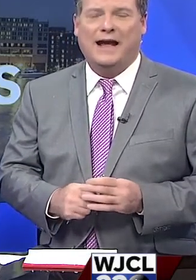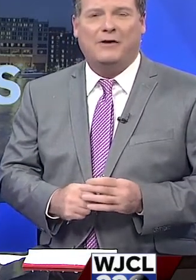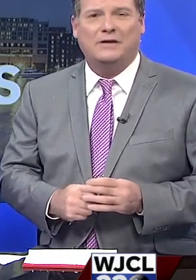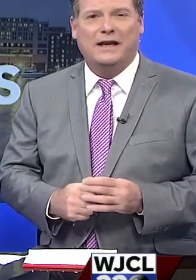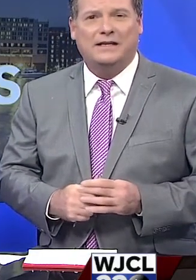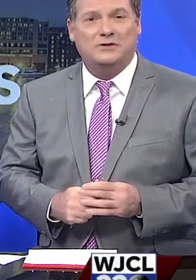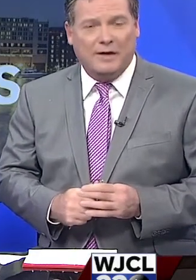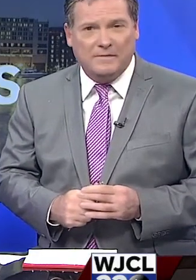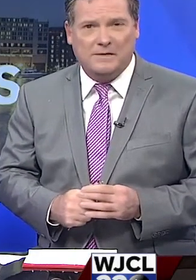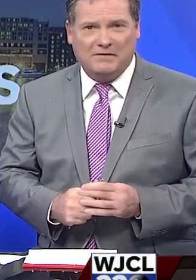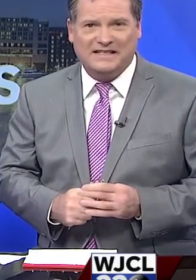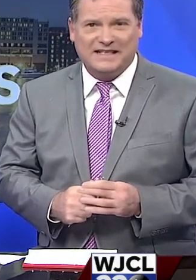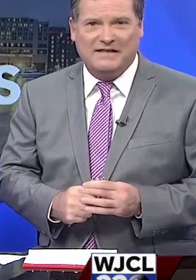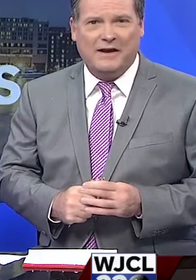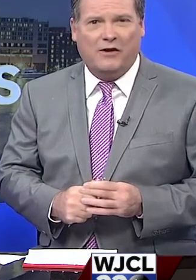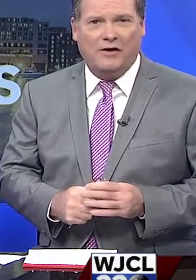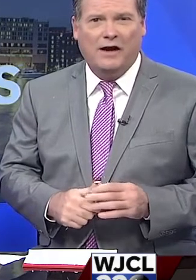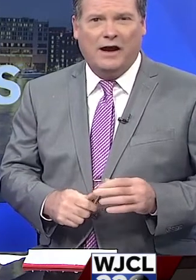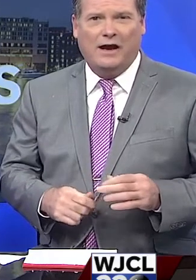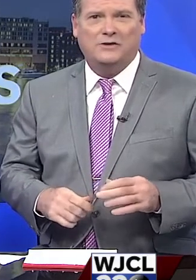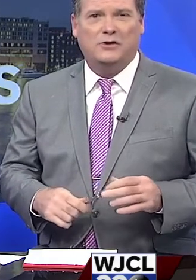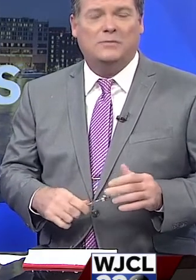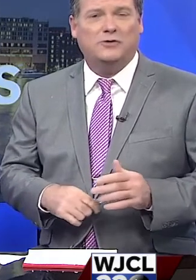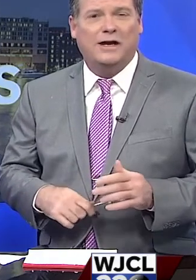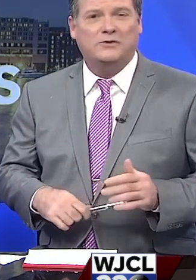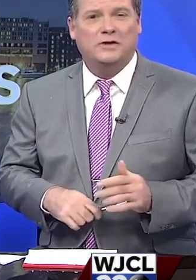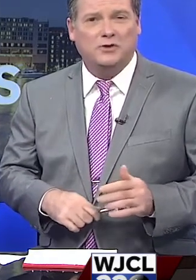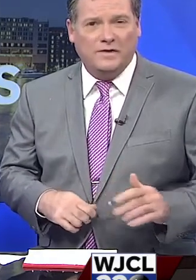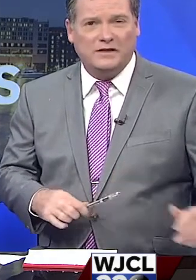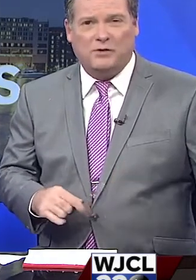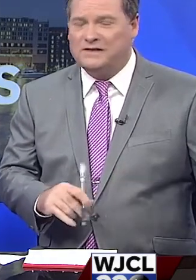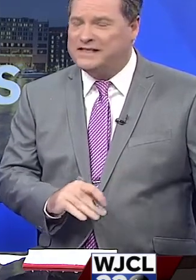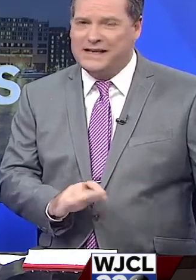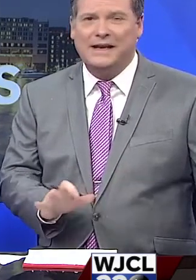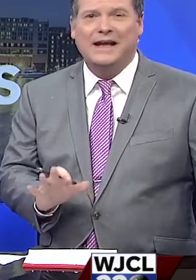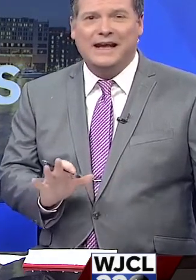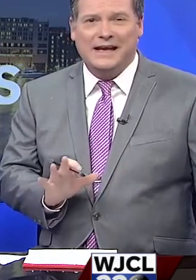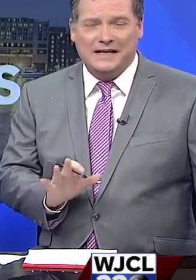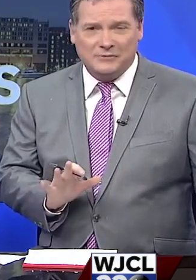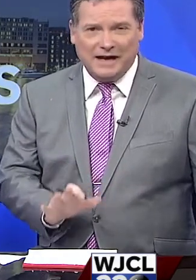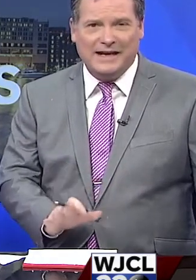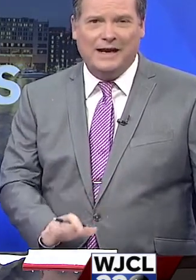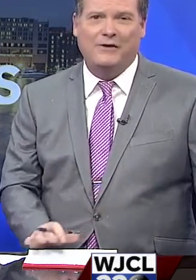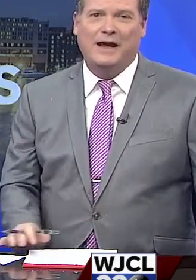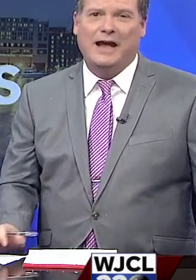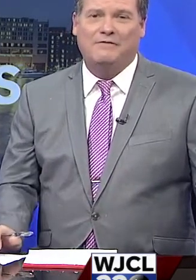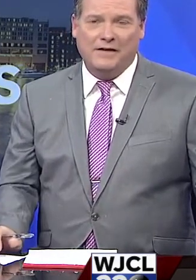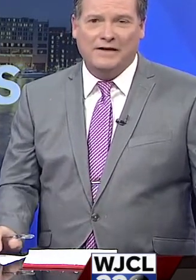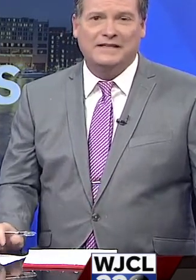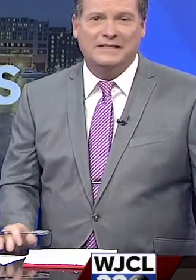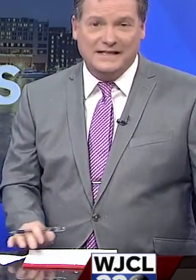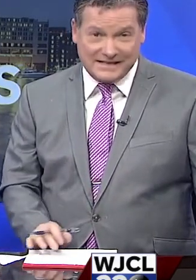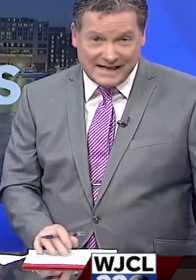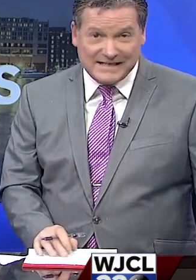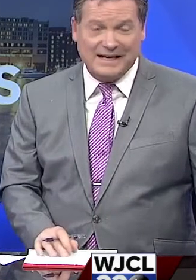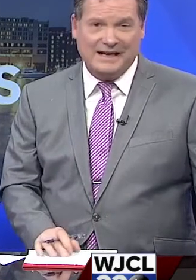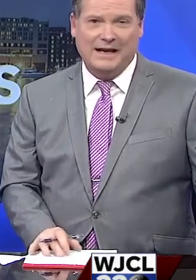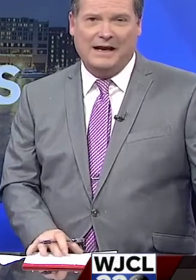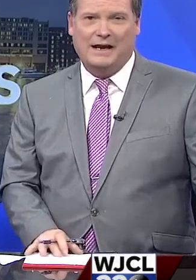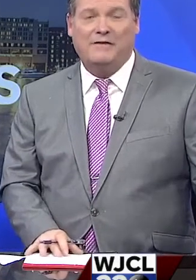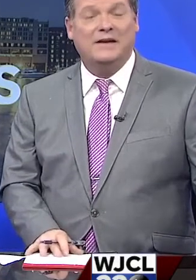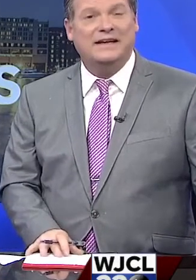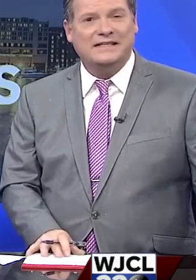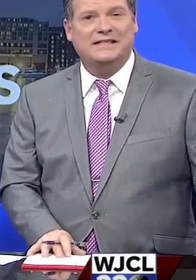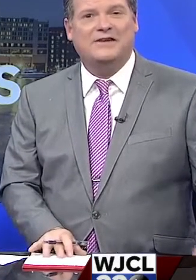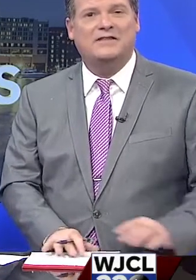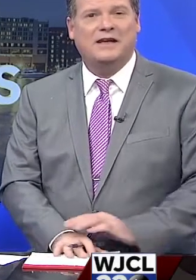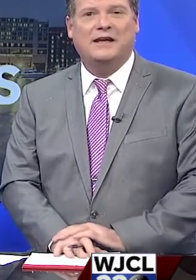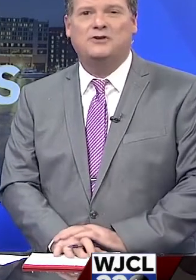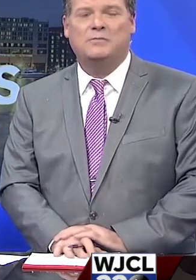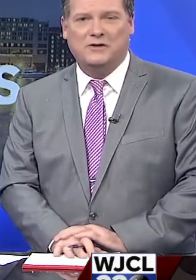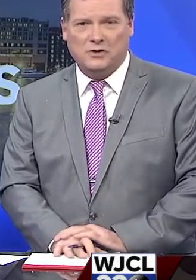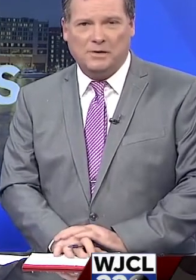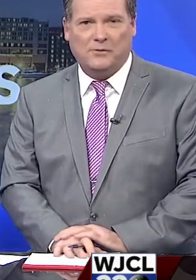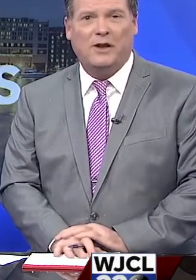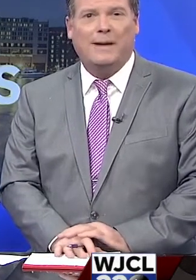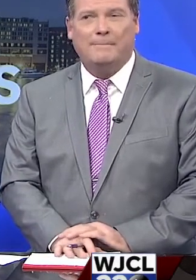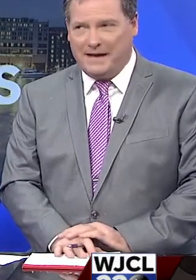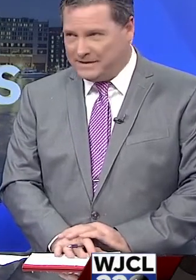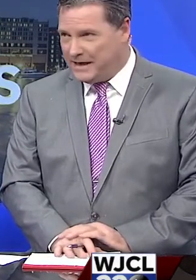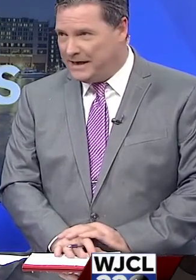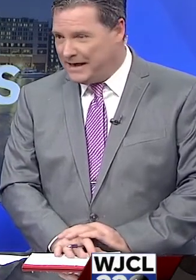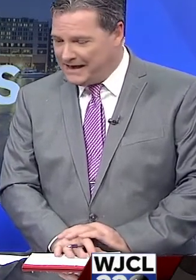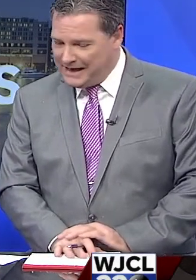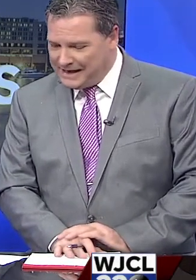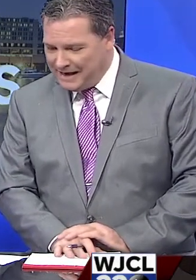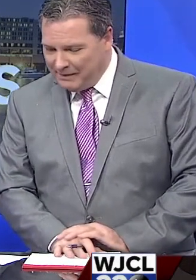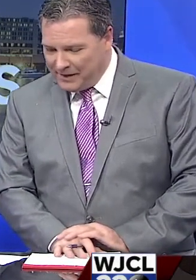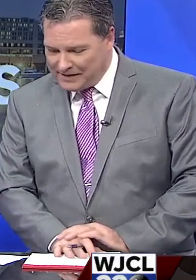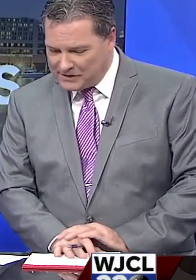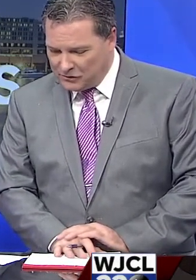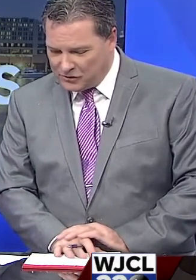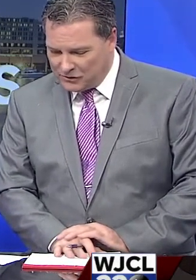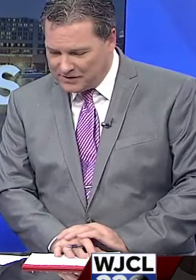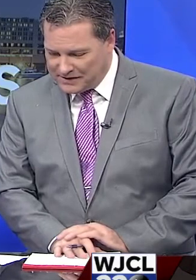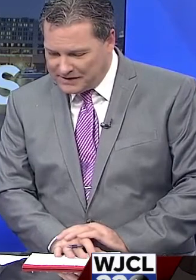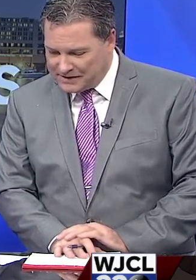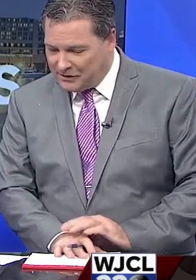HAVE COMPLAINED ABOUT THOSE DRONES AND HOW DISRUPTIVE THEY SAY THEY ARE TO THEM TRYING TO ENJOY THESE PARKS, HE SAYS IT IS RIGHT NOW A VERY -- A VERY NECESSARY THING TO MAKE SURE